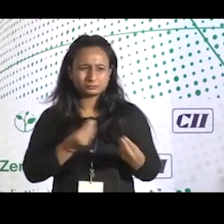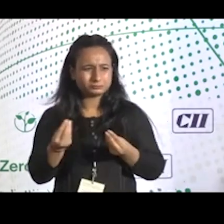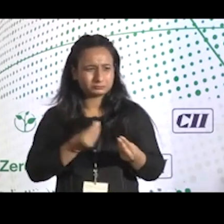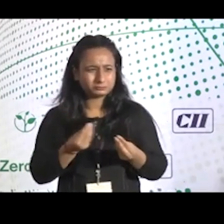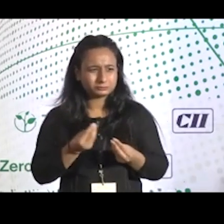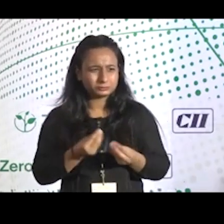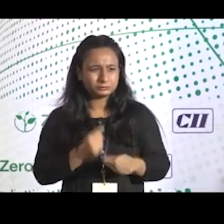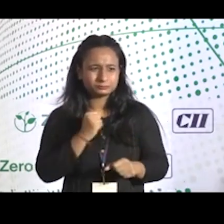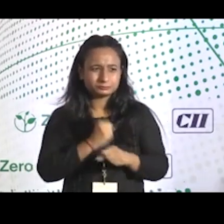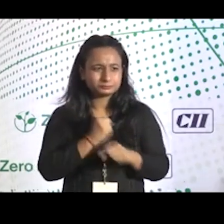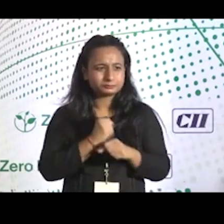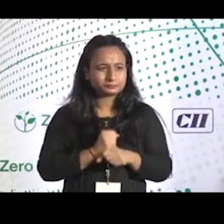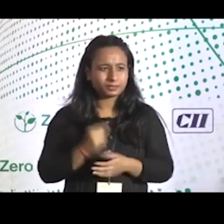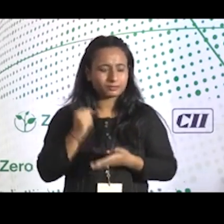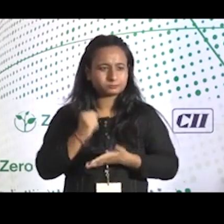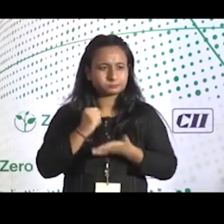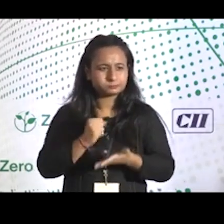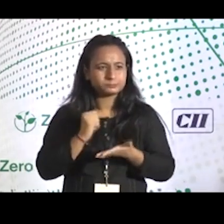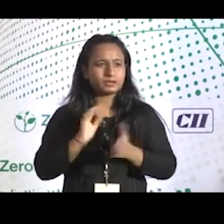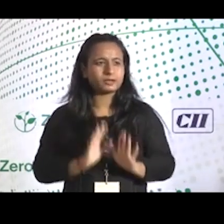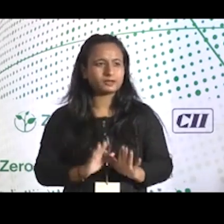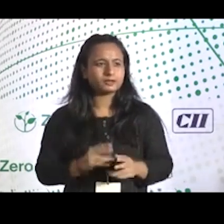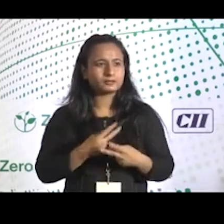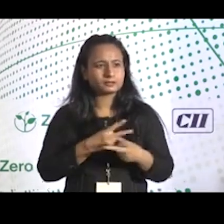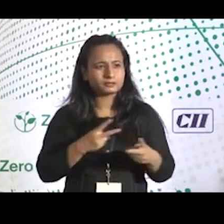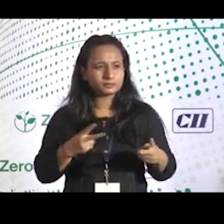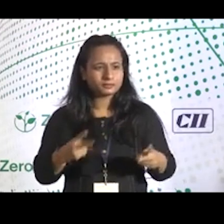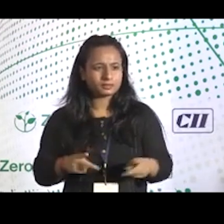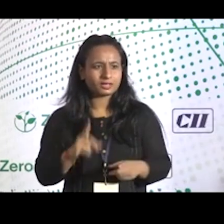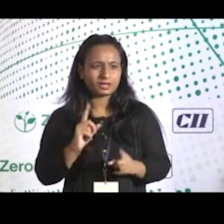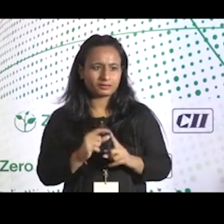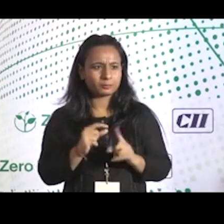been given out through one of our program and some of these grants are in process.